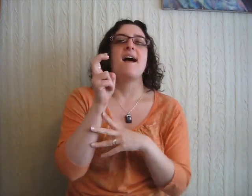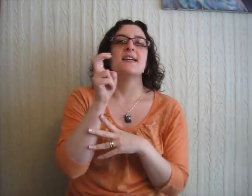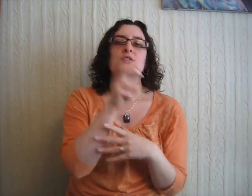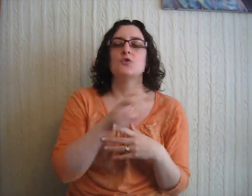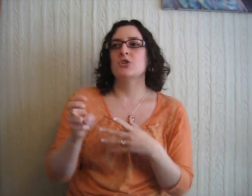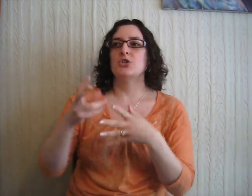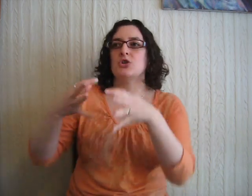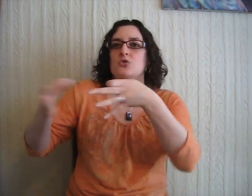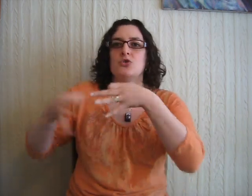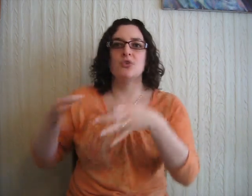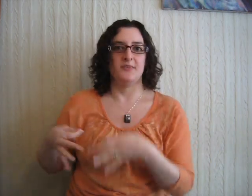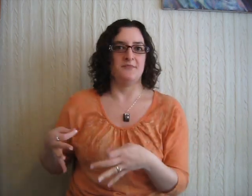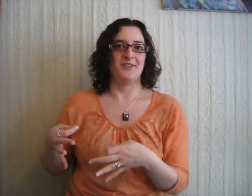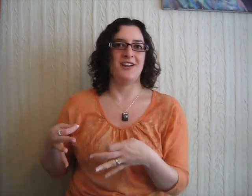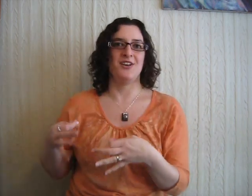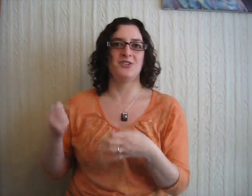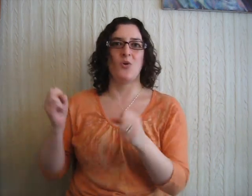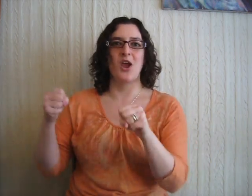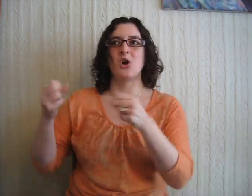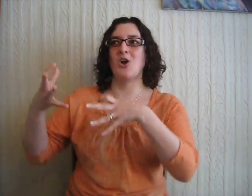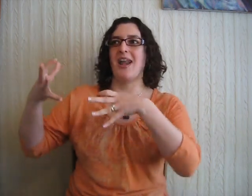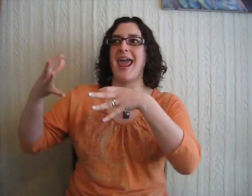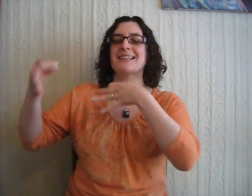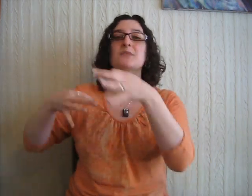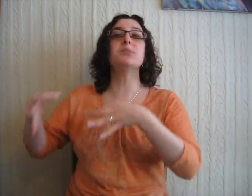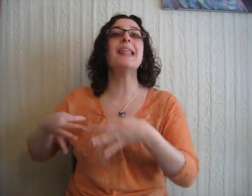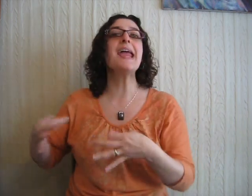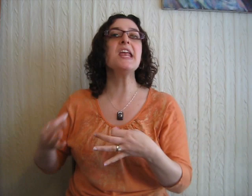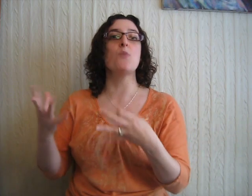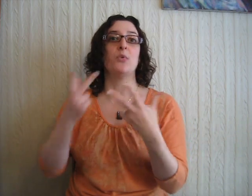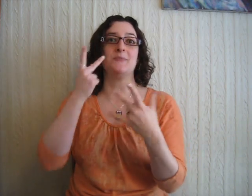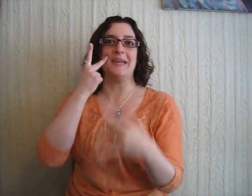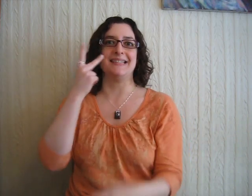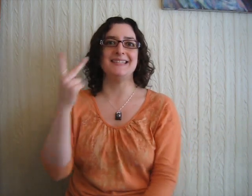I switched to descriptive so I could explain what was being seen